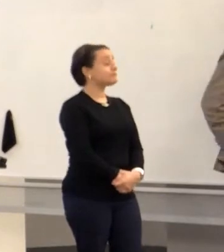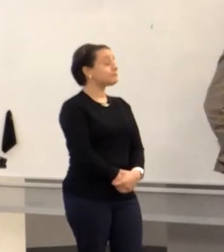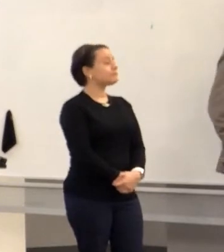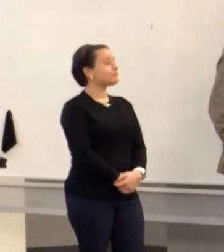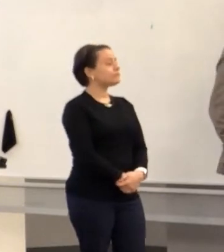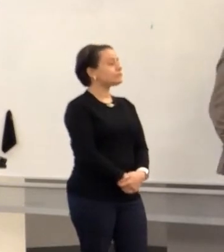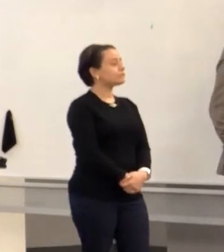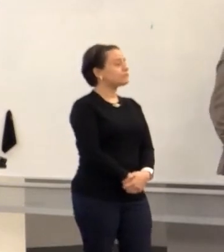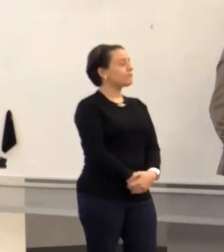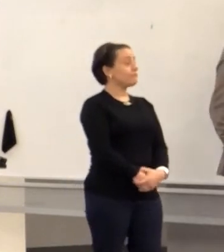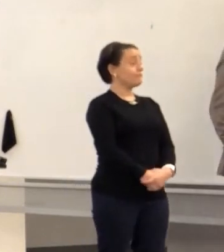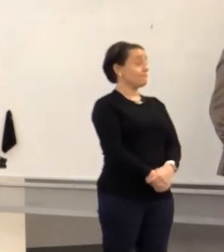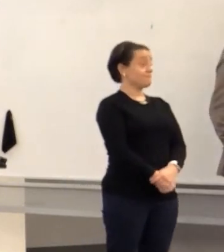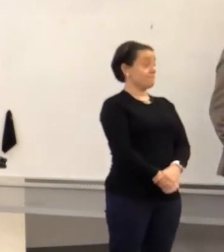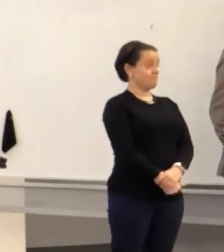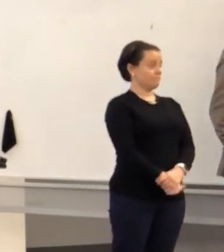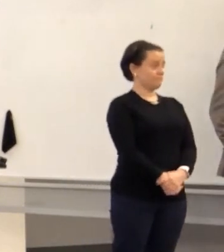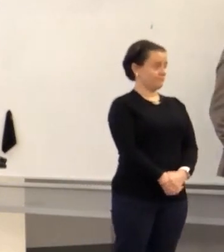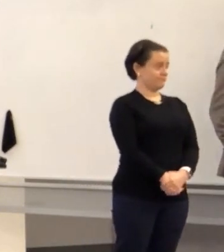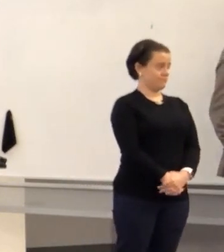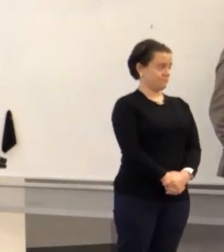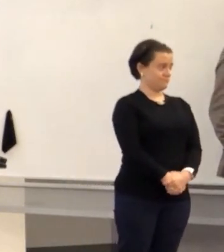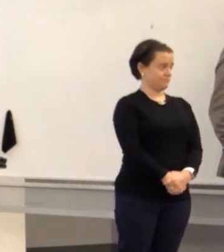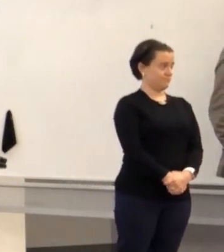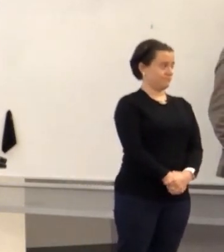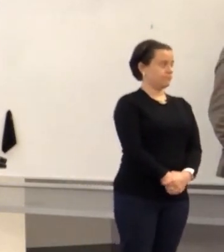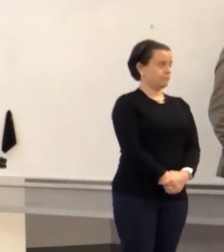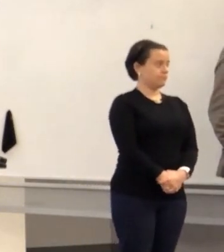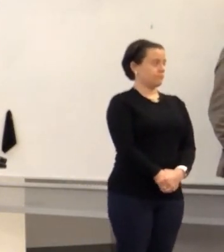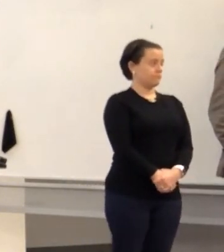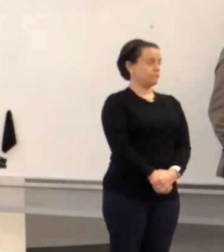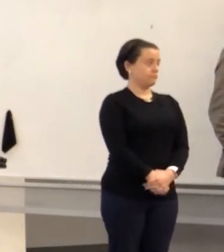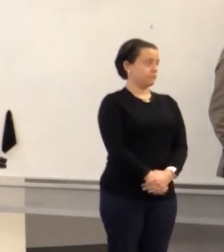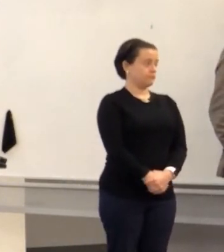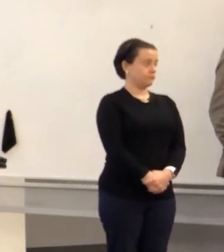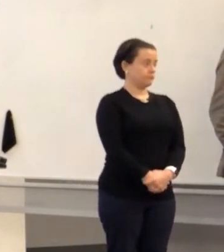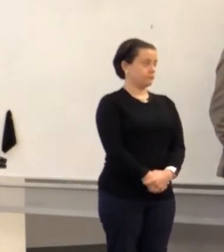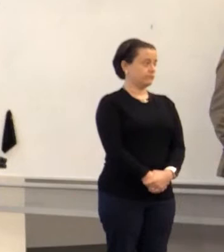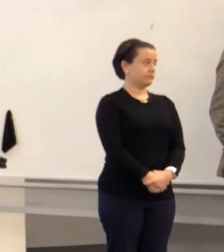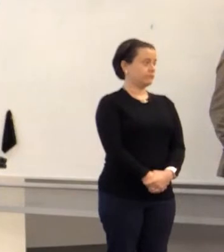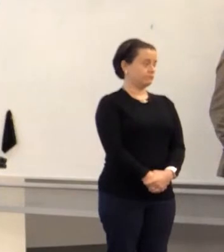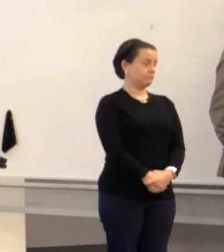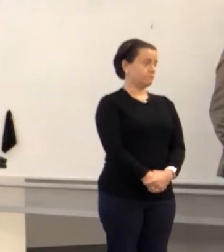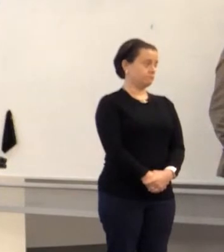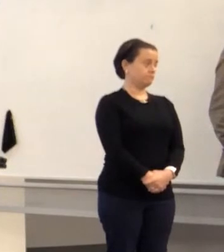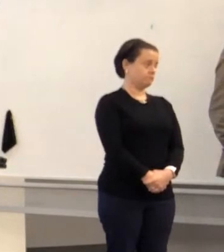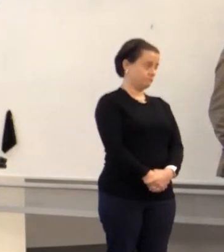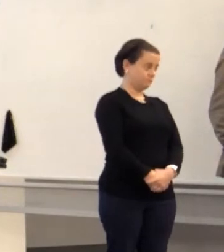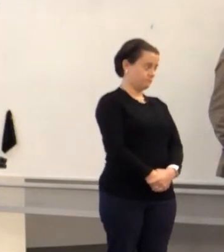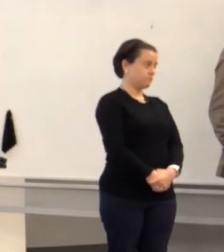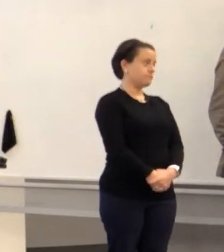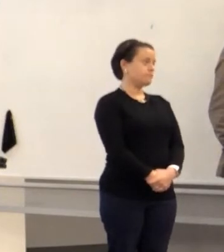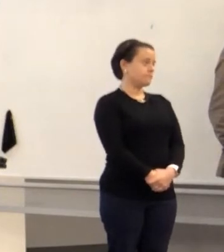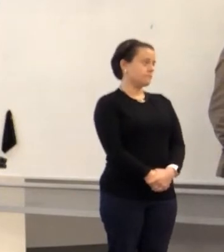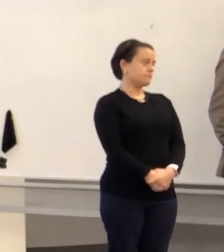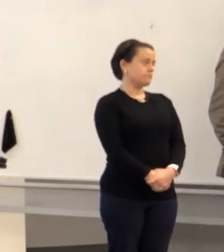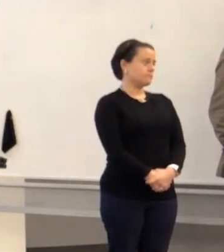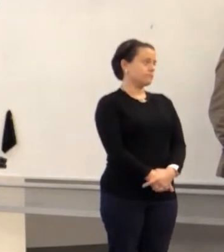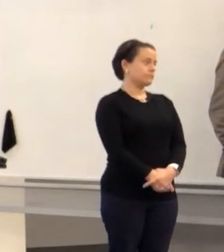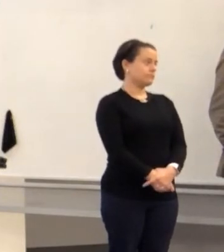So yeah, it's interesting and that I think is a conversation for another time, certainly you need to attend